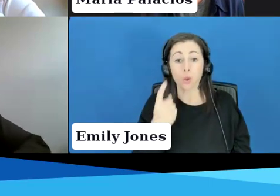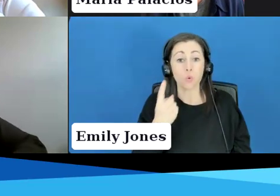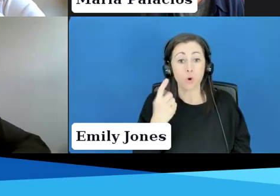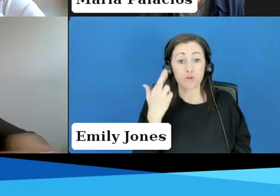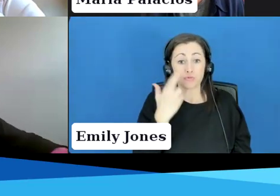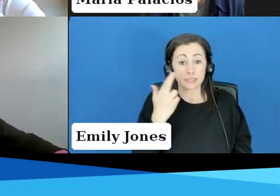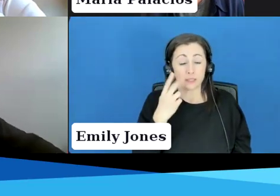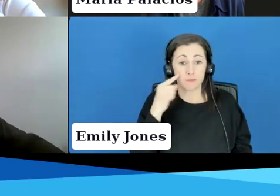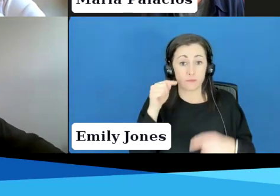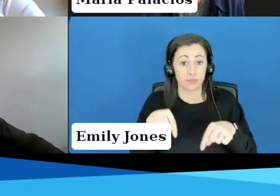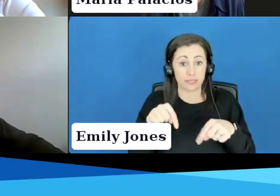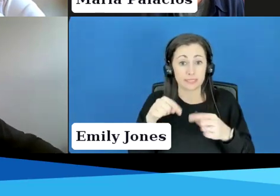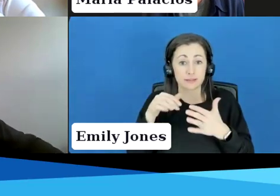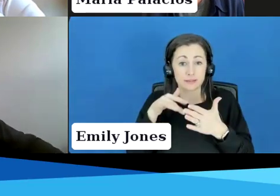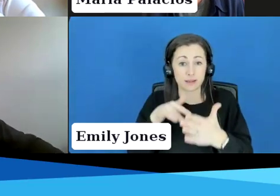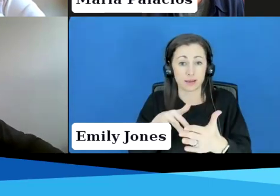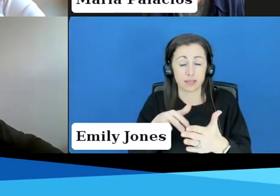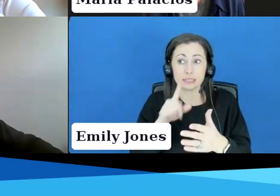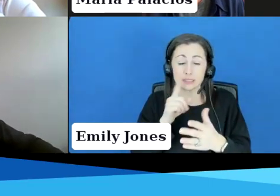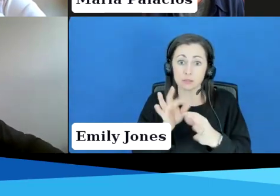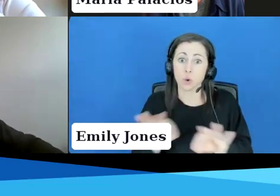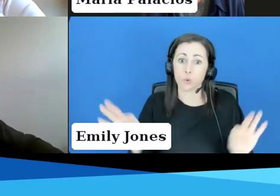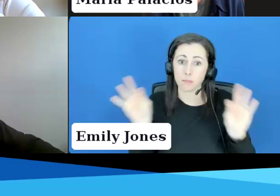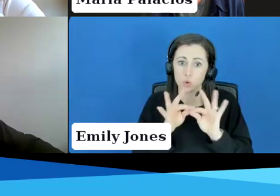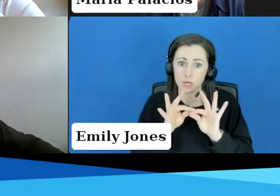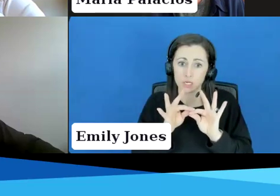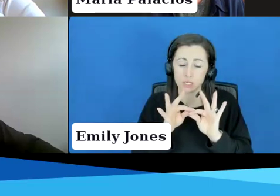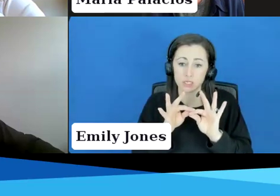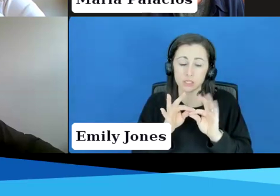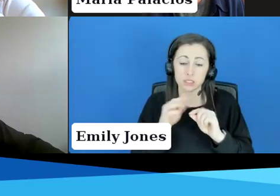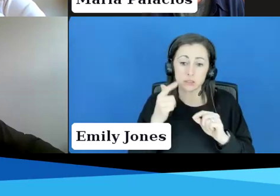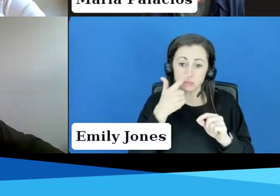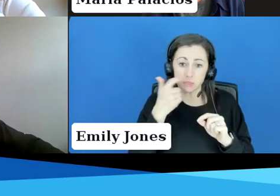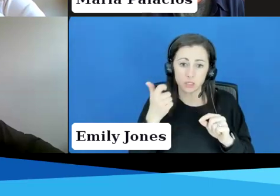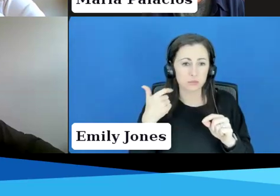this particular study's so very important, is because as we know,